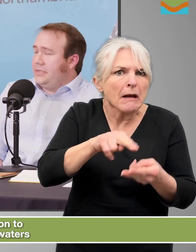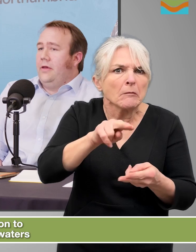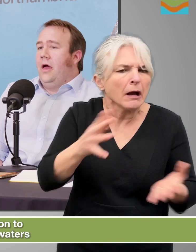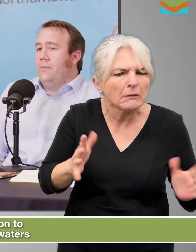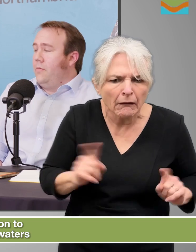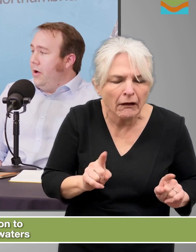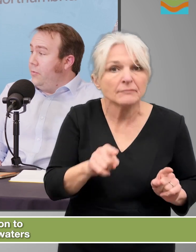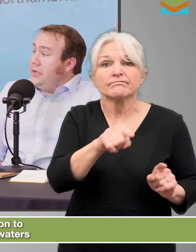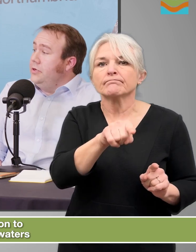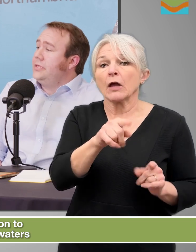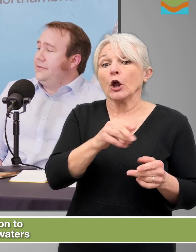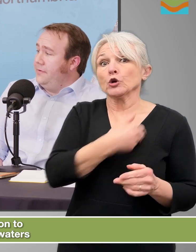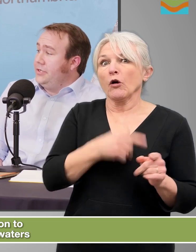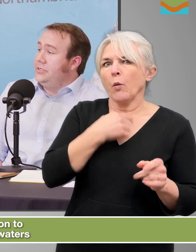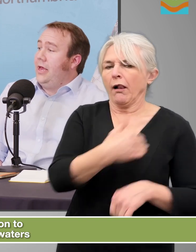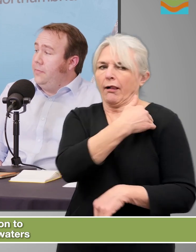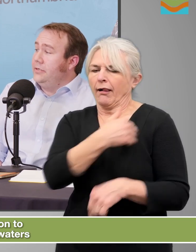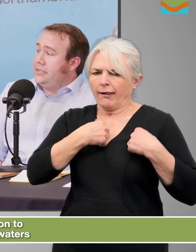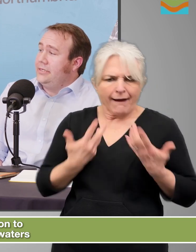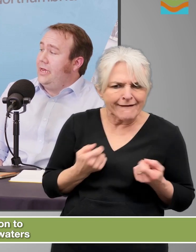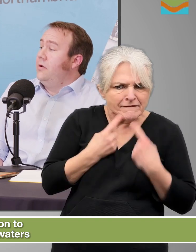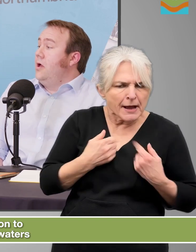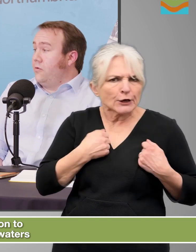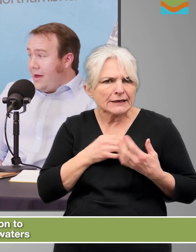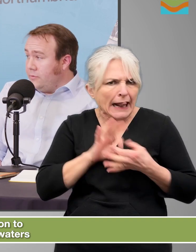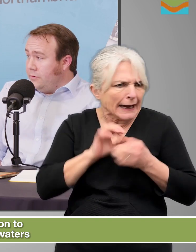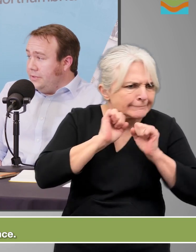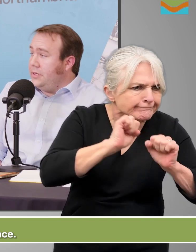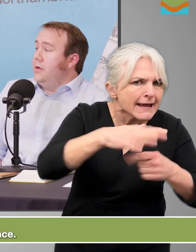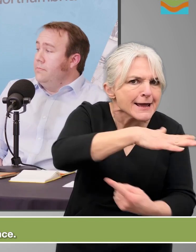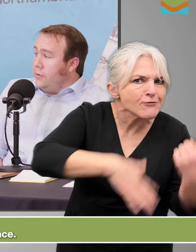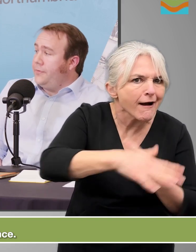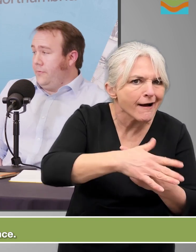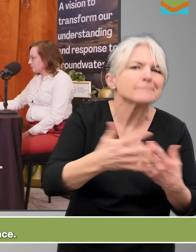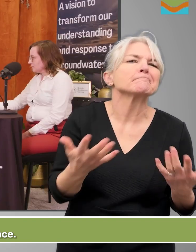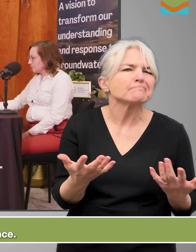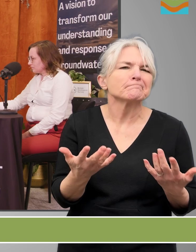is we can use that information to help understand how groundwaters move through the subsurface.